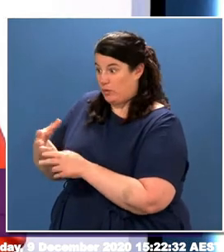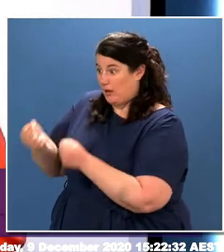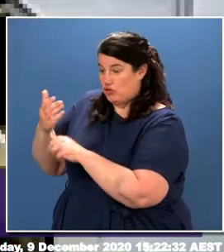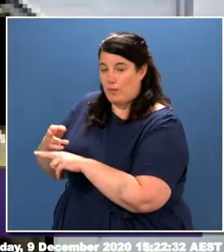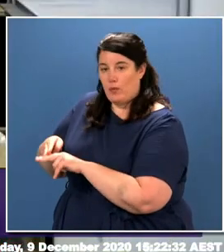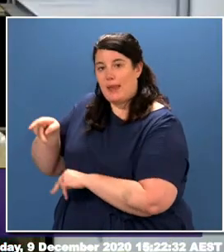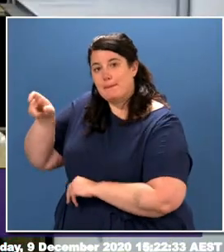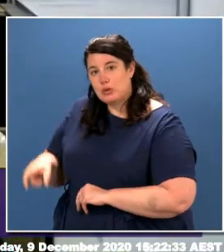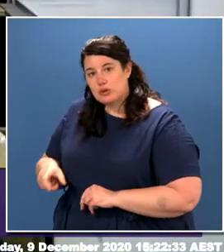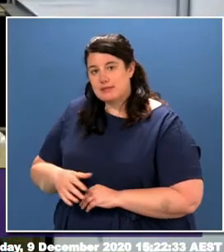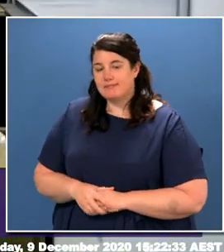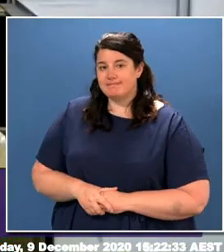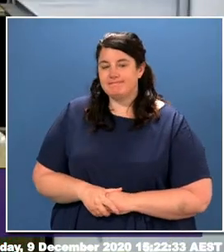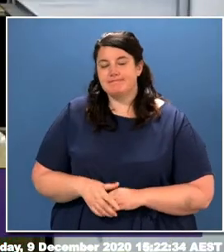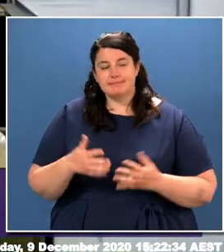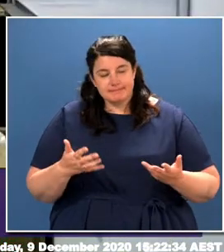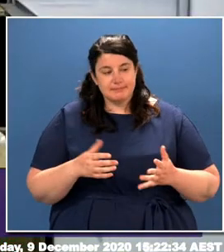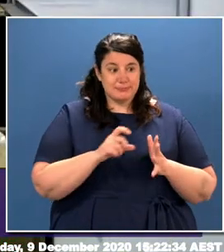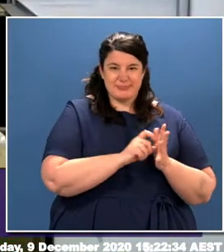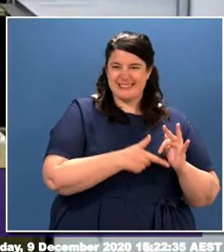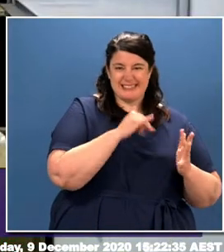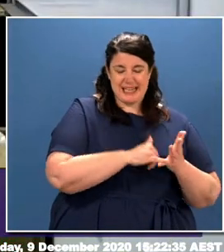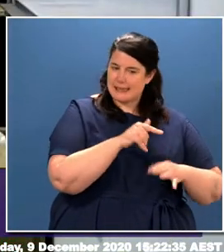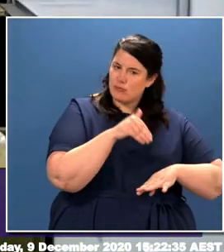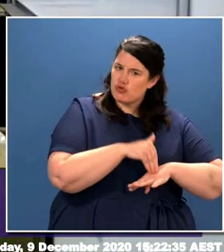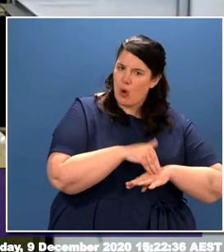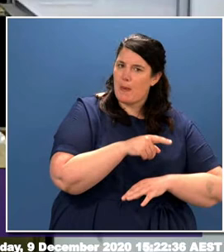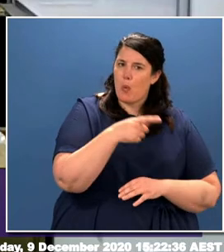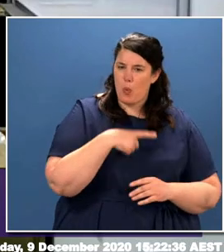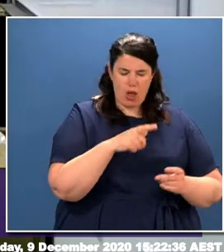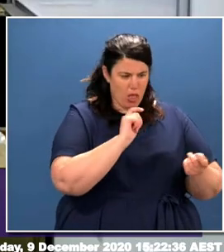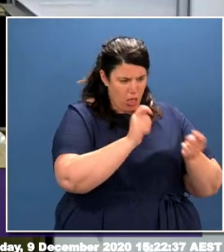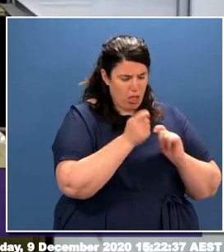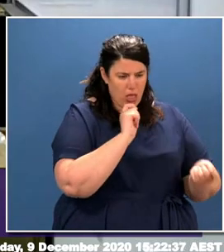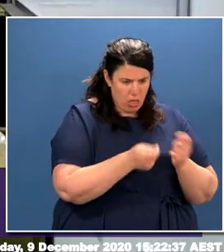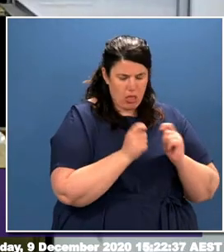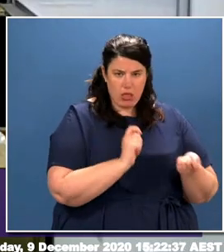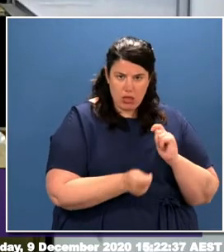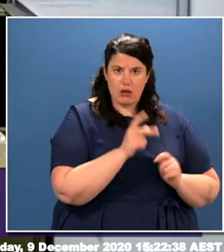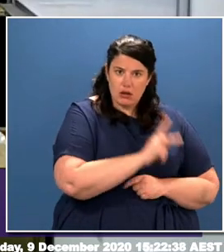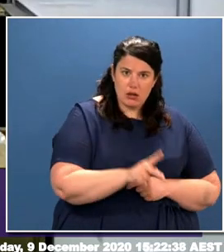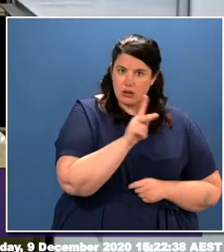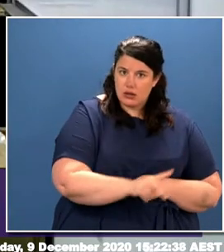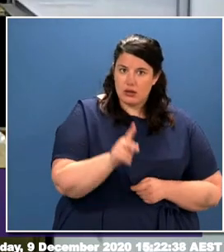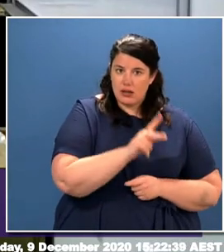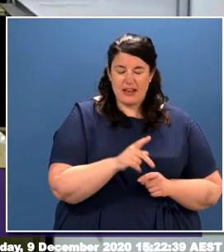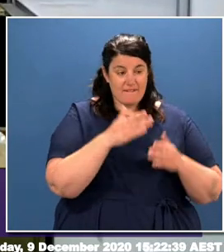You know, it has been tinkered around and reformed that many times. And at the moment it is so much based on outcomes because one of the problems was